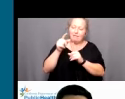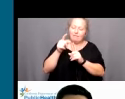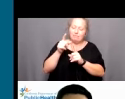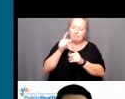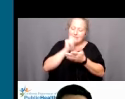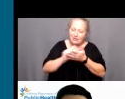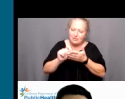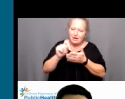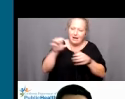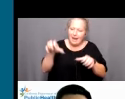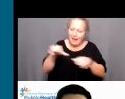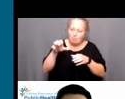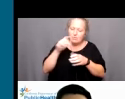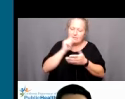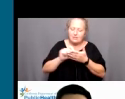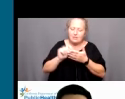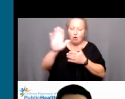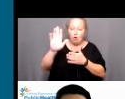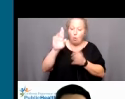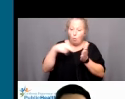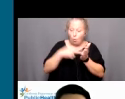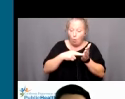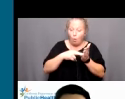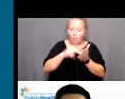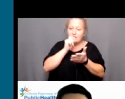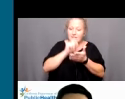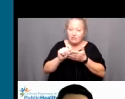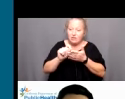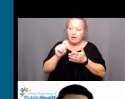In her role she serves as the governor's cabinet advisor